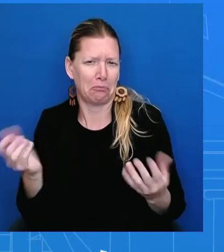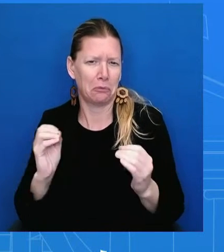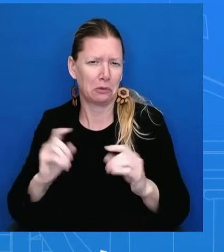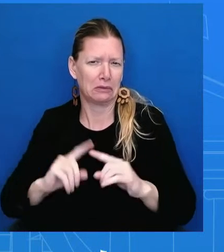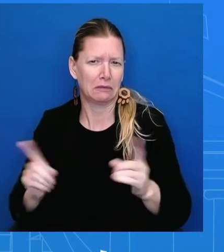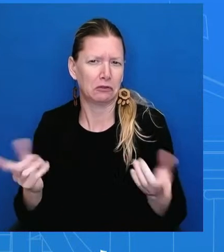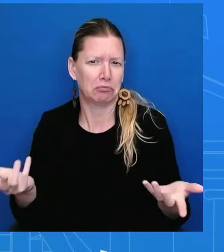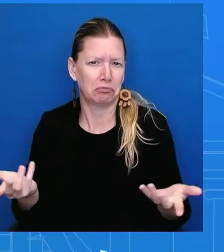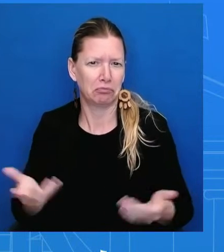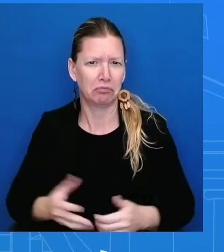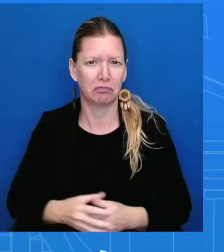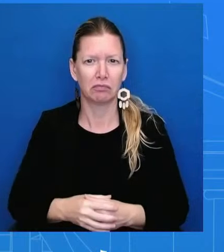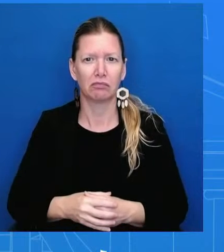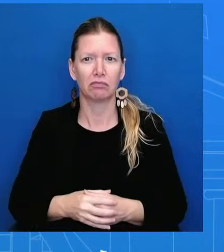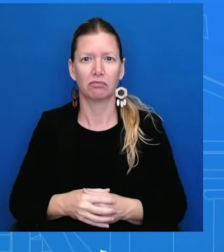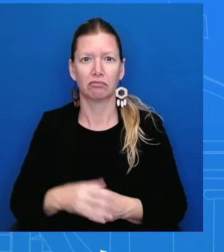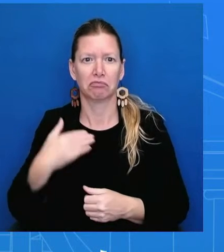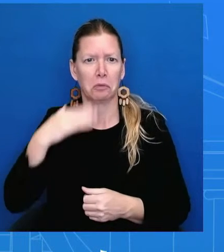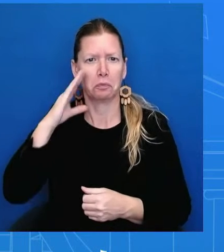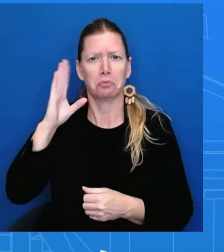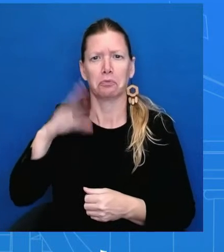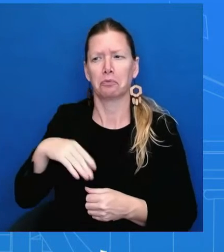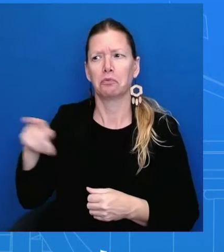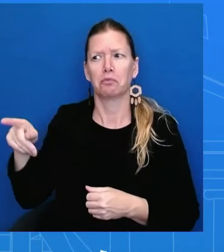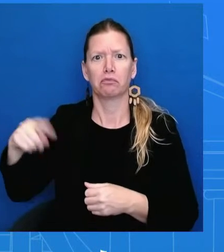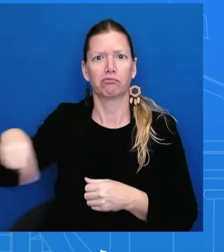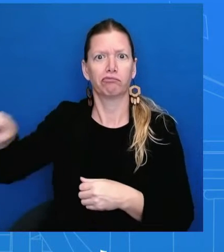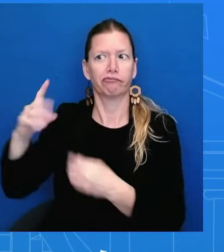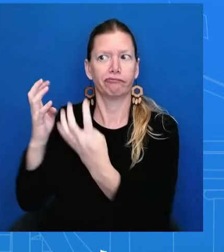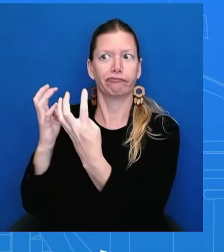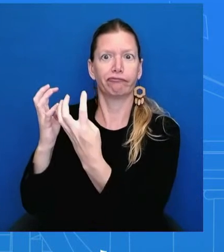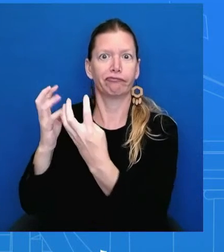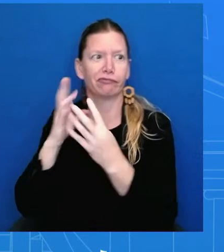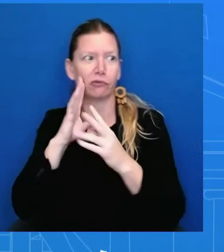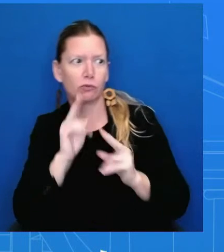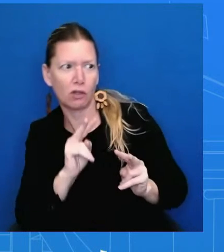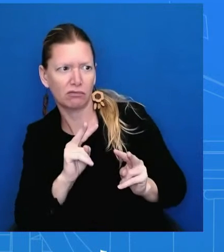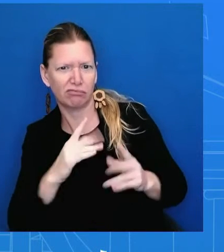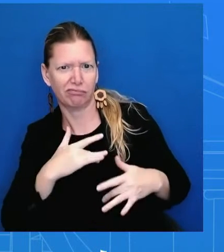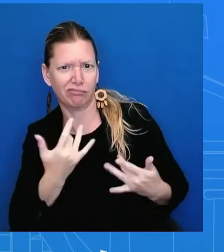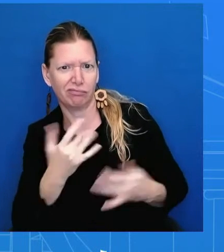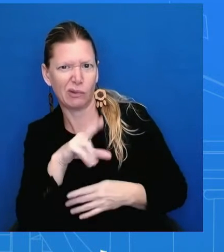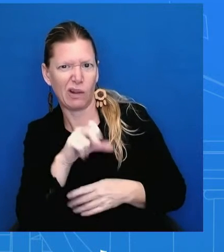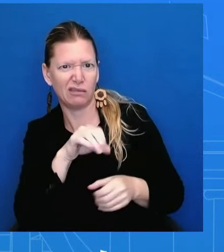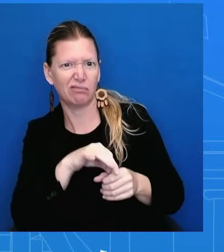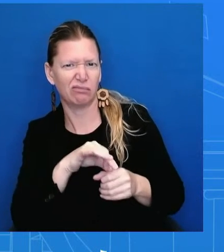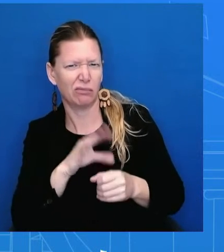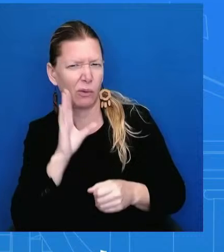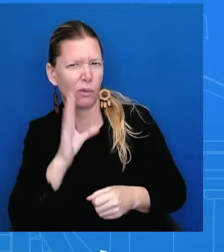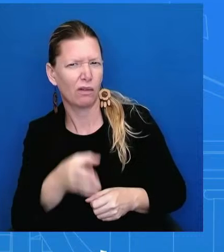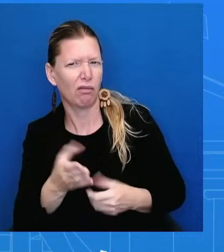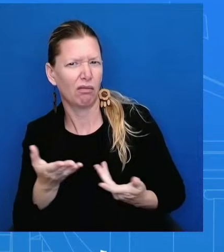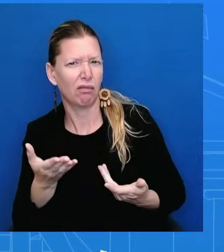But I'm not aware of any conversations that we've had at senior levels here, at the NSC or elsewhere at the White House,